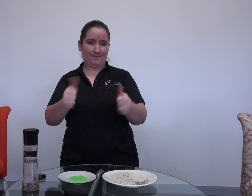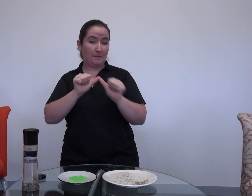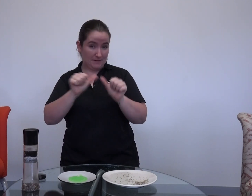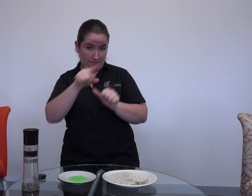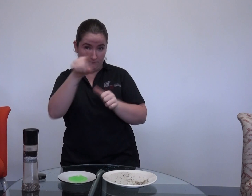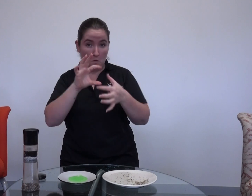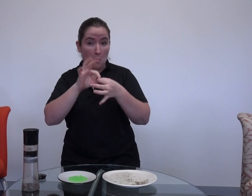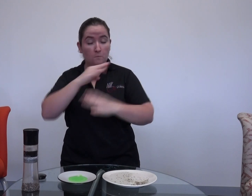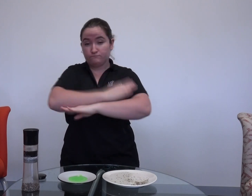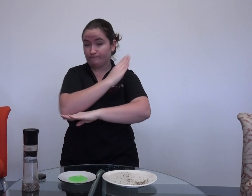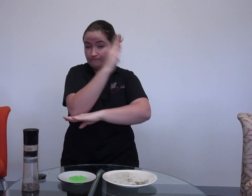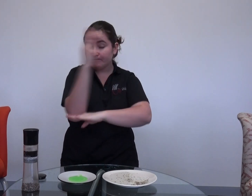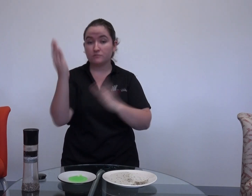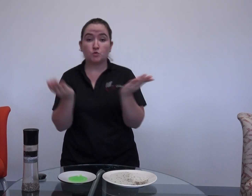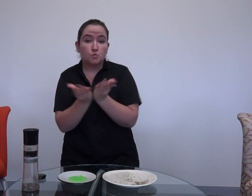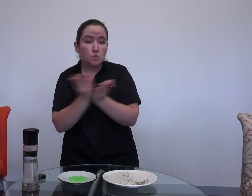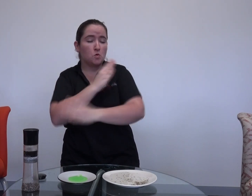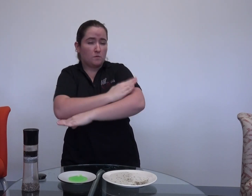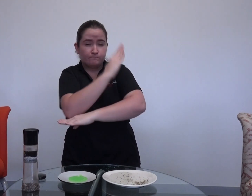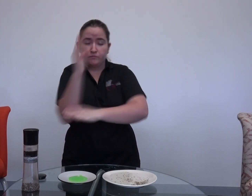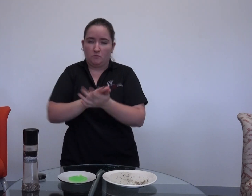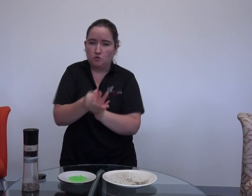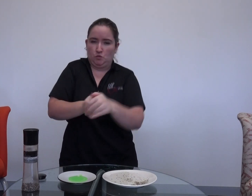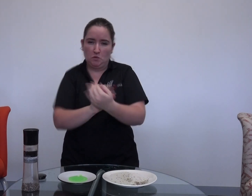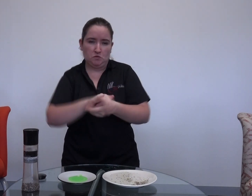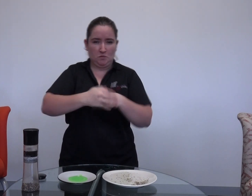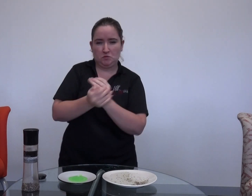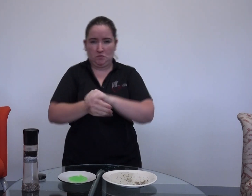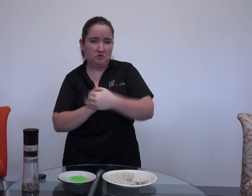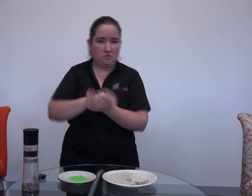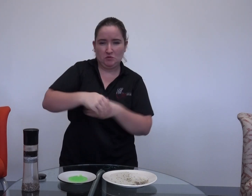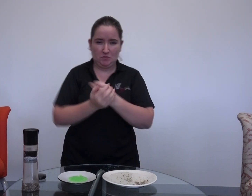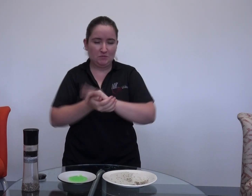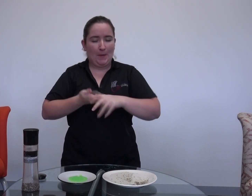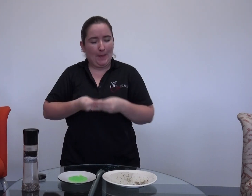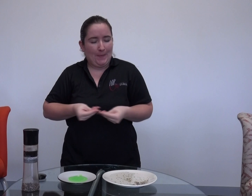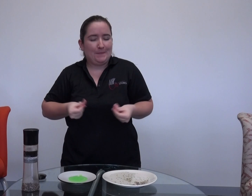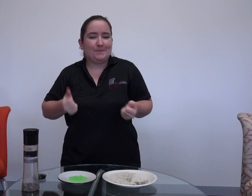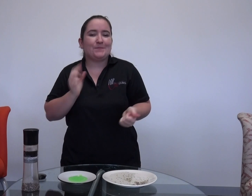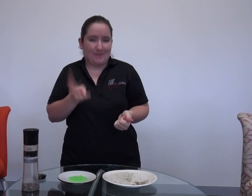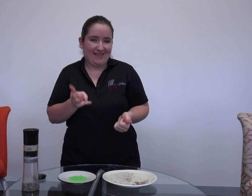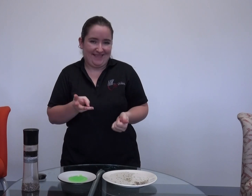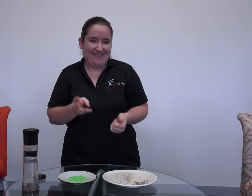You need to wash your hands many times during the day at home and at school.